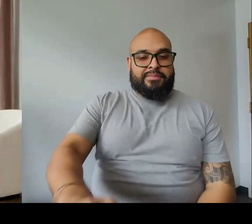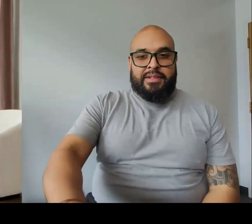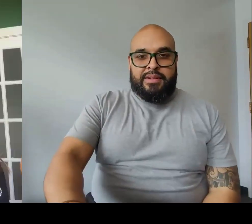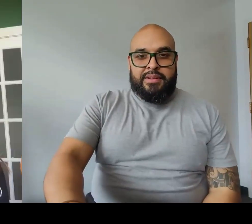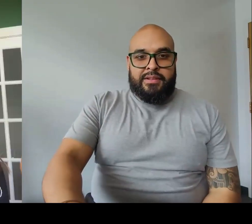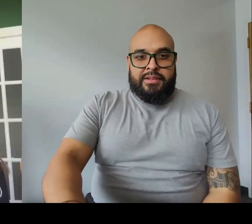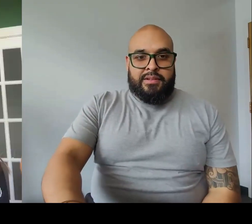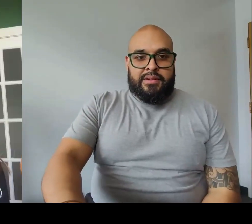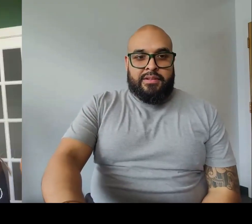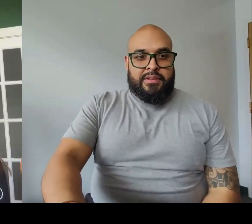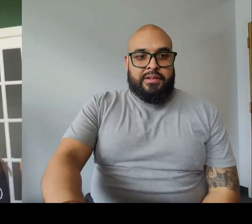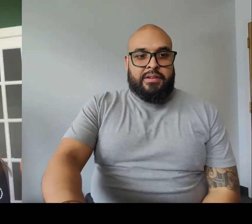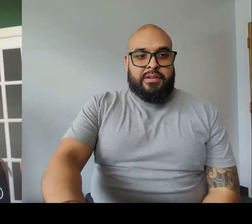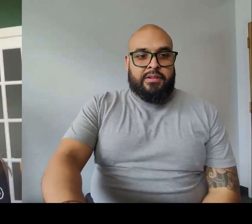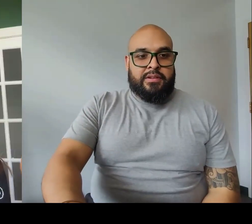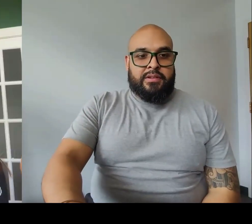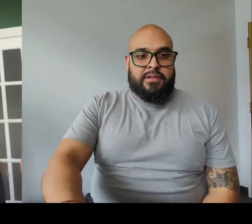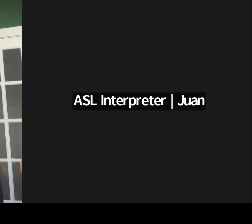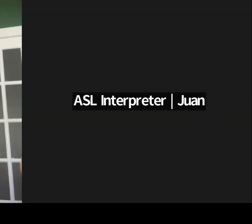I think you can stay on. Oh, okay.